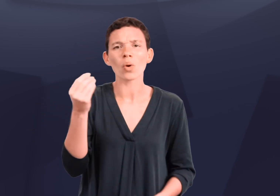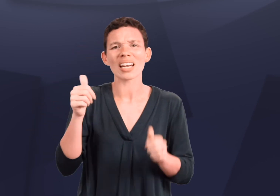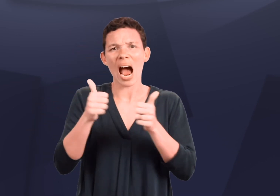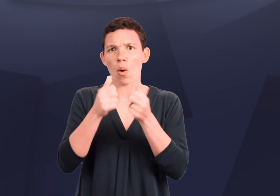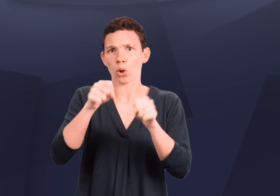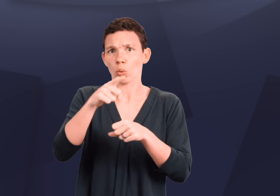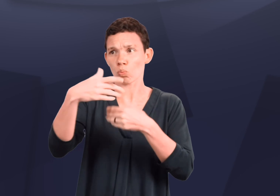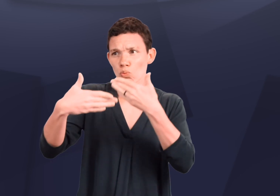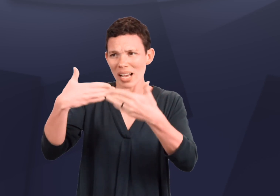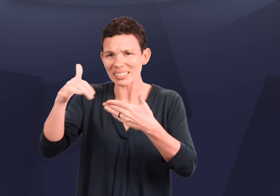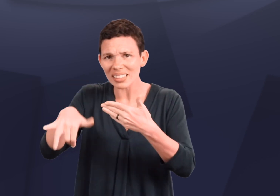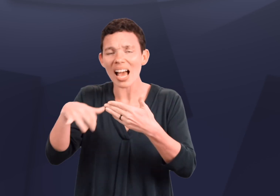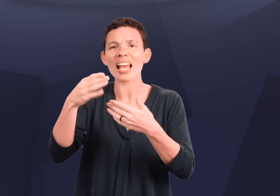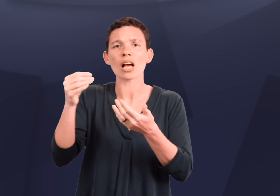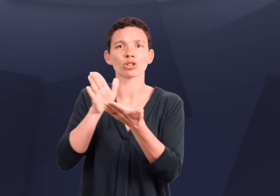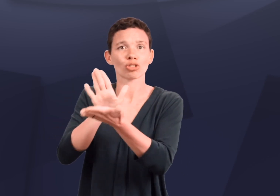So, what feelings come up for you?